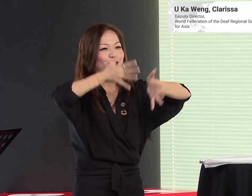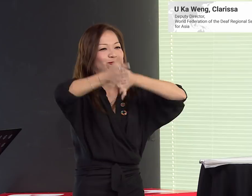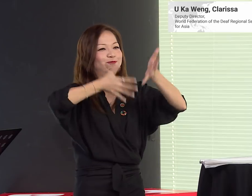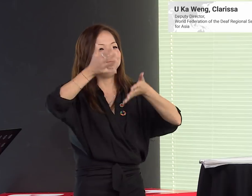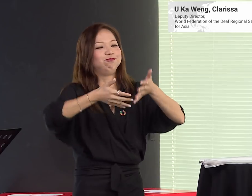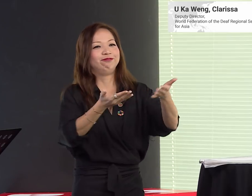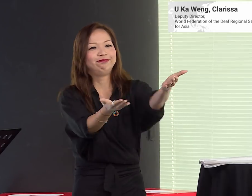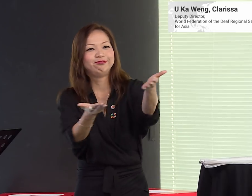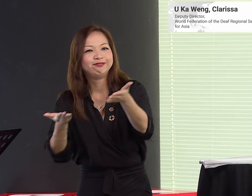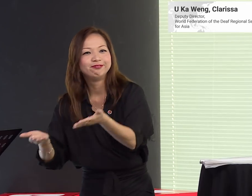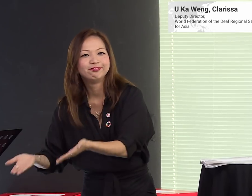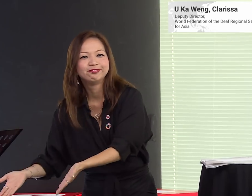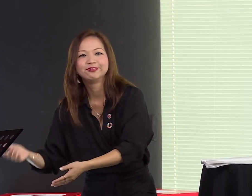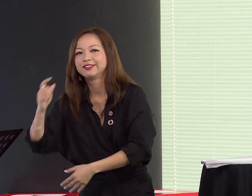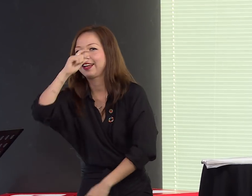Now to start things off, I would like to welcome Mr.